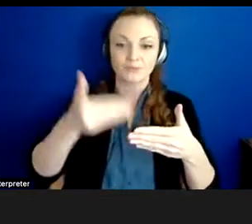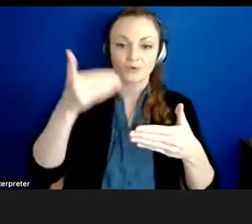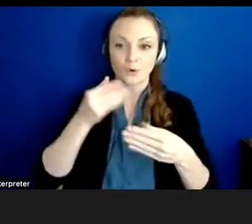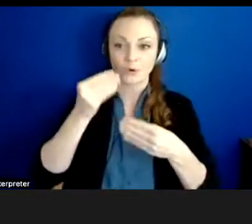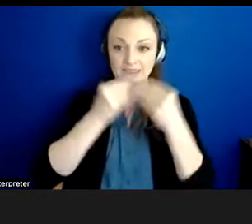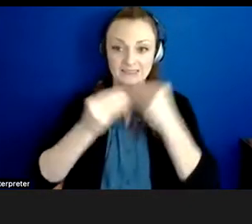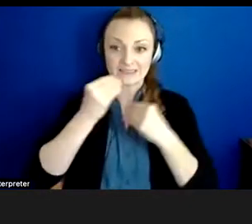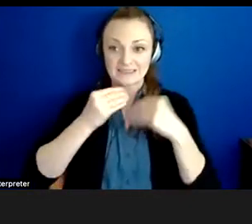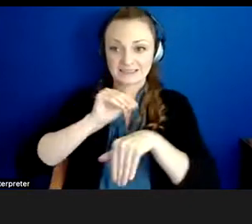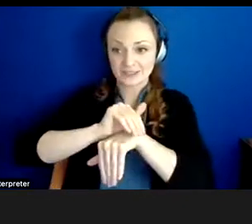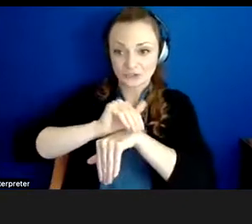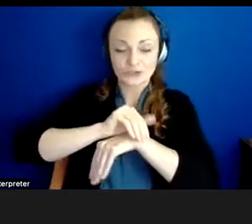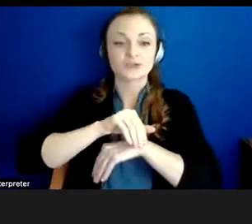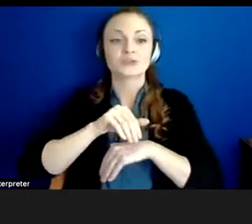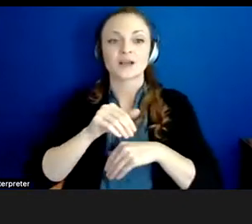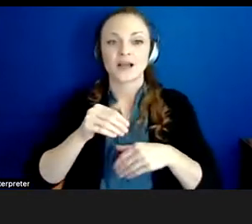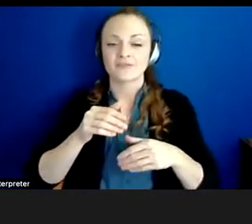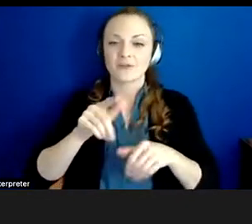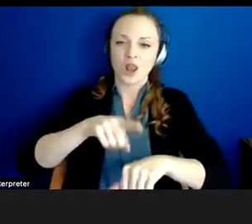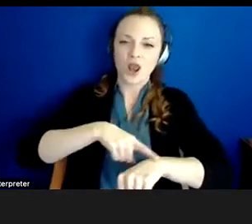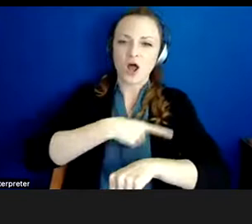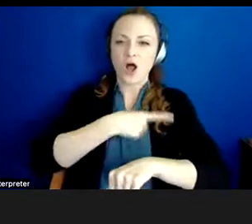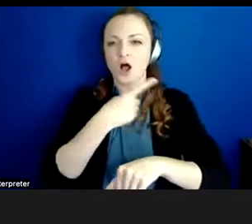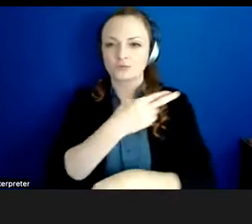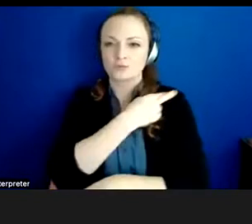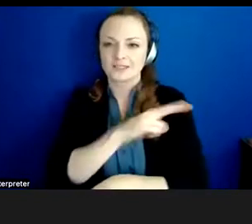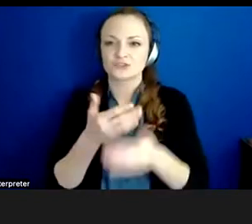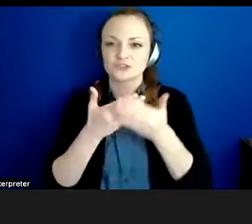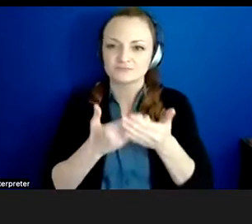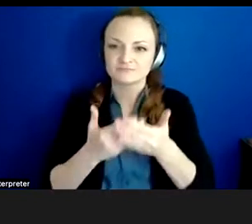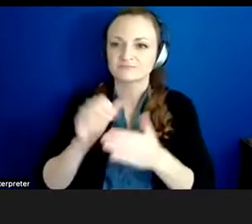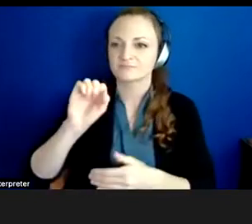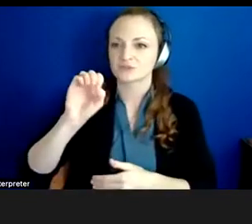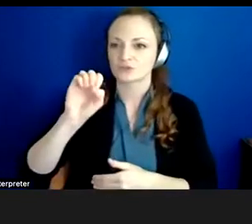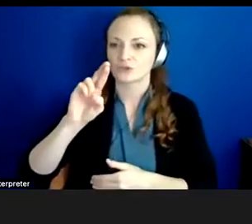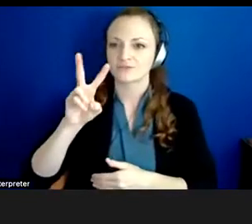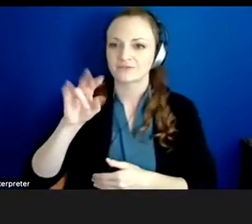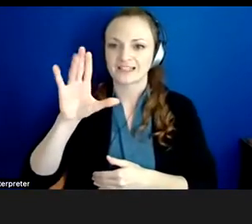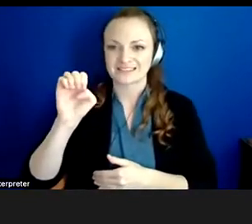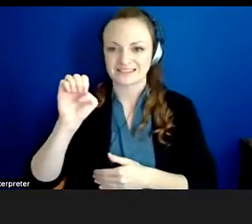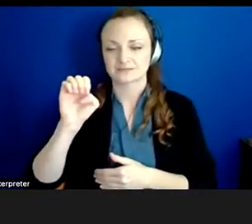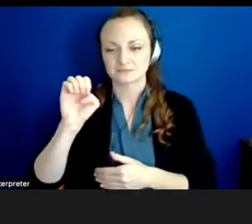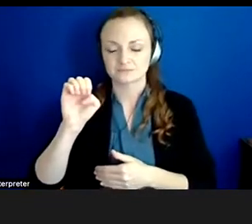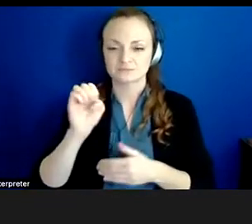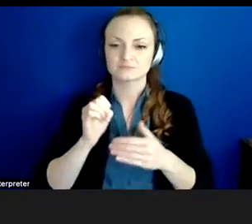takes place at the table, and that's service is called a seder, so we might spell that